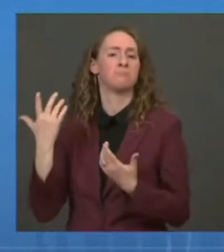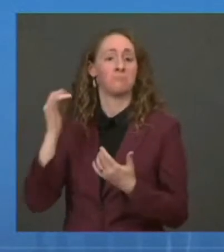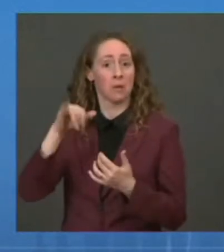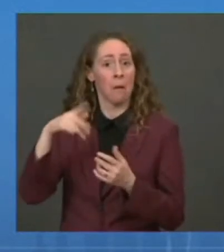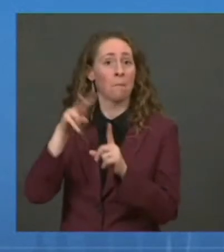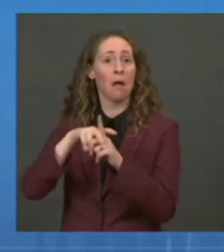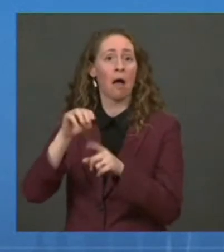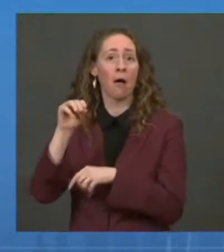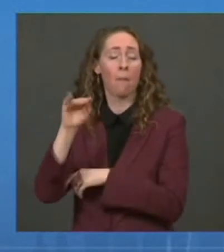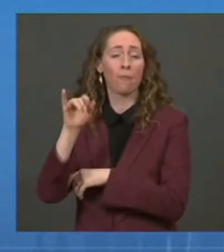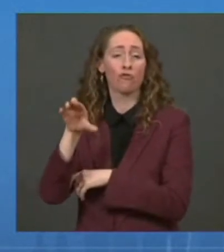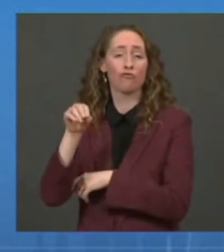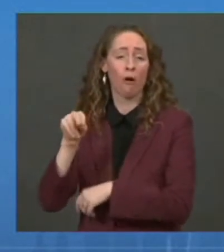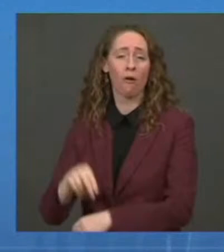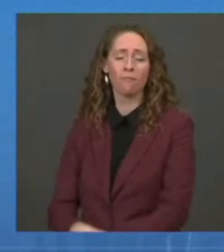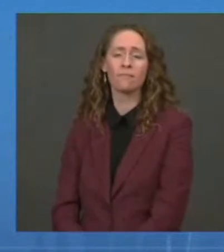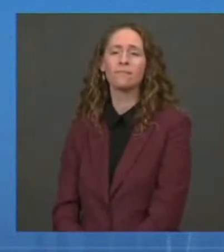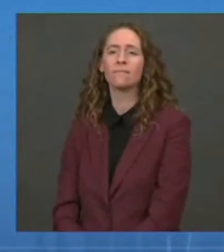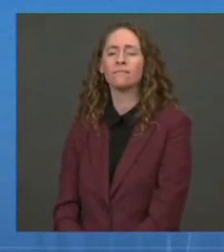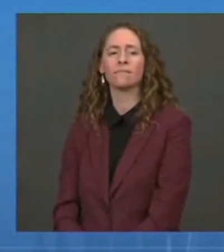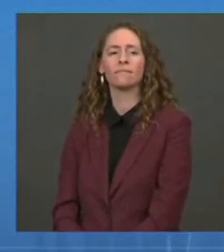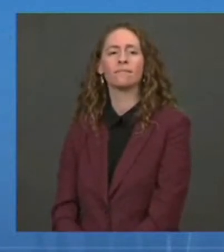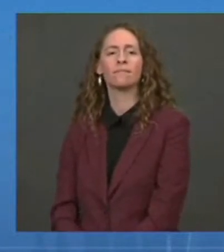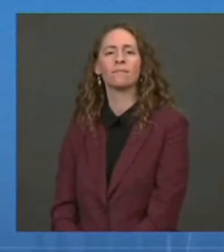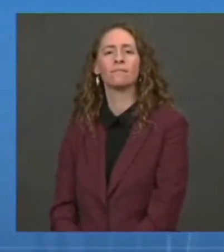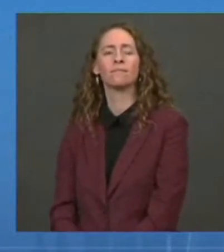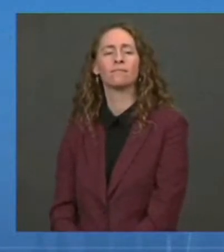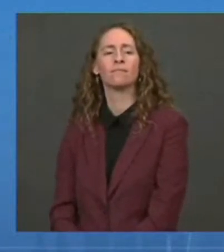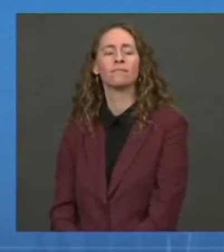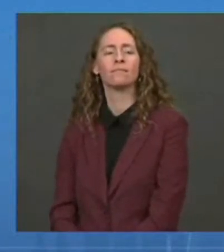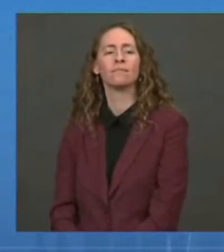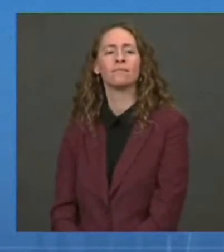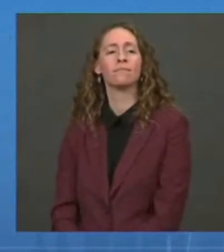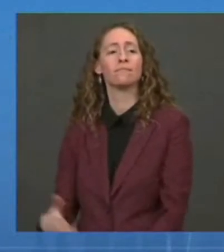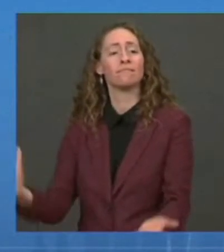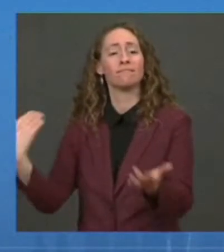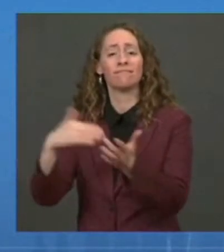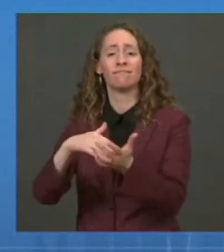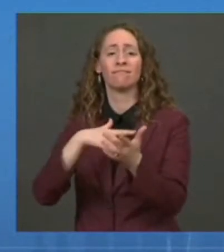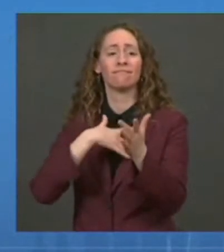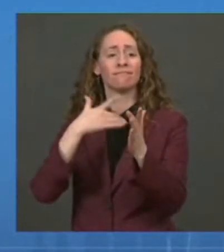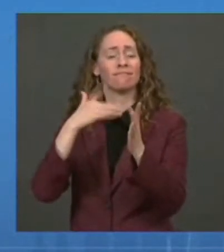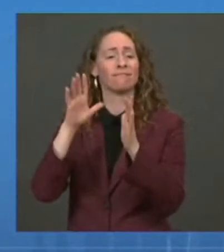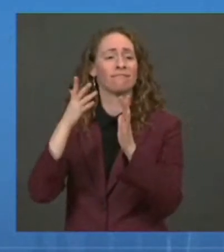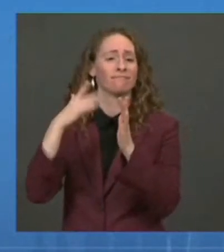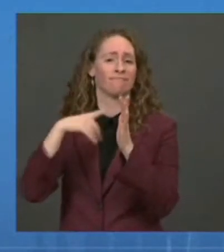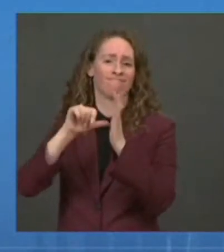DISEASE EVEN AGAINST THE OMICRON VARIANT AND SO IN THE